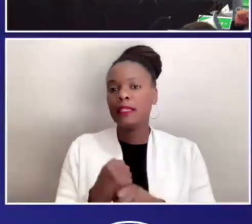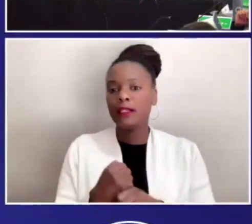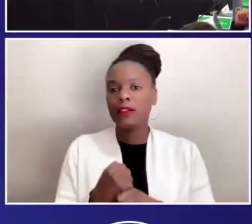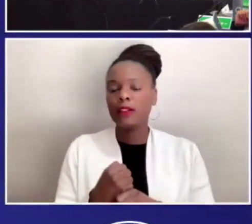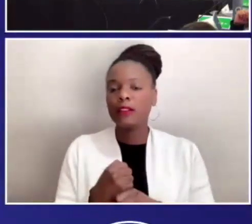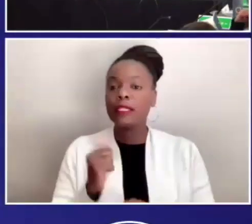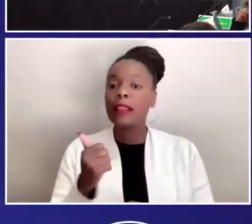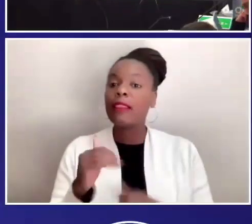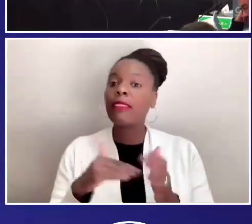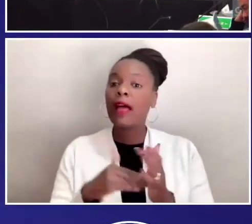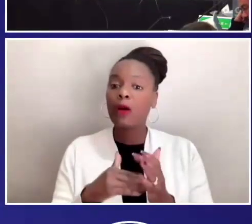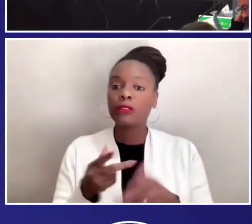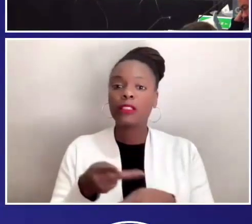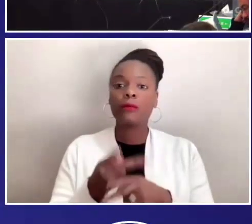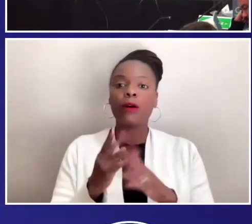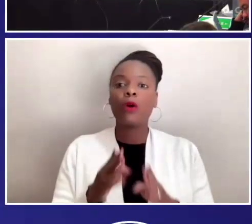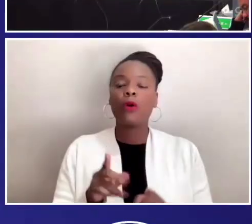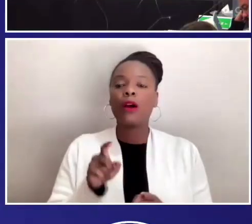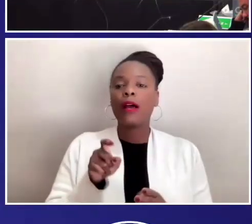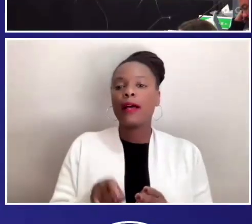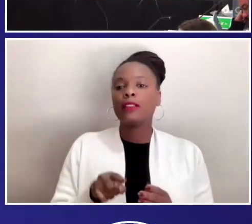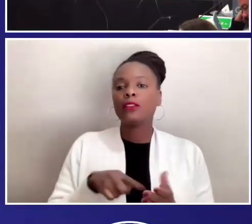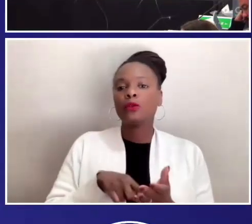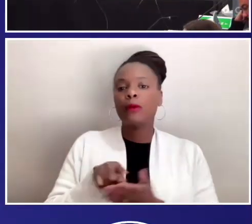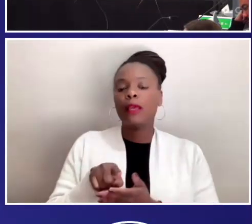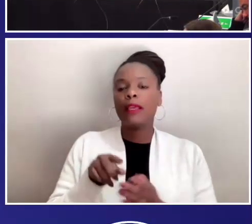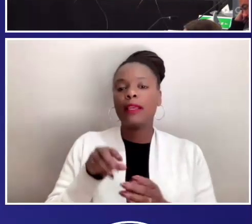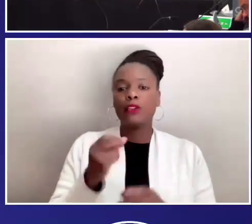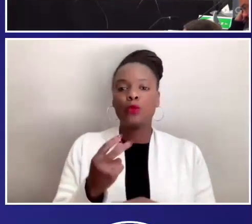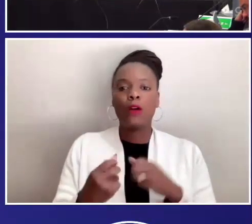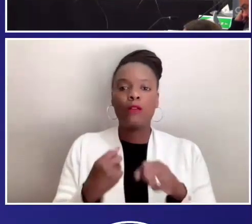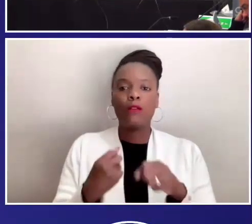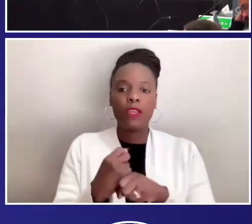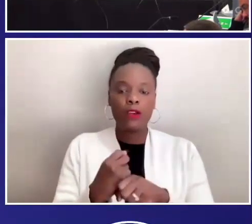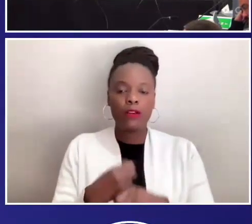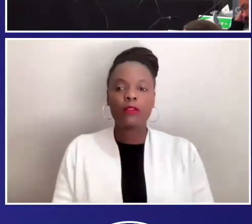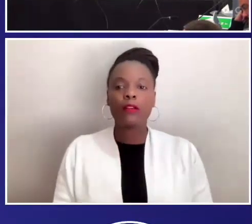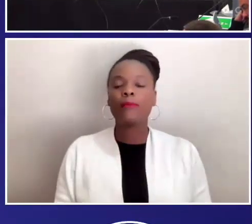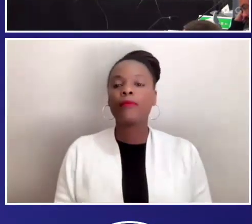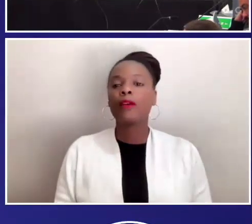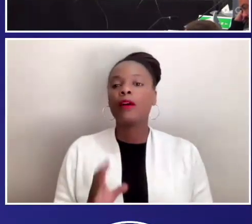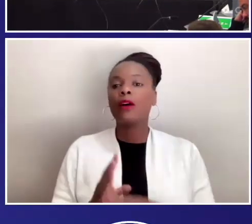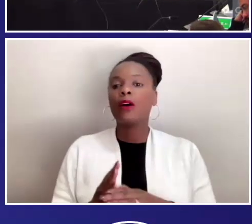(b), greater than or equal to $10,000, but less than 20, the borrower must repay the loans within 15 years.